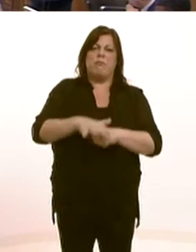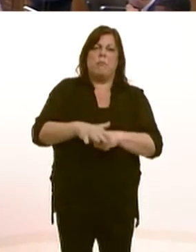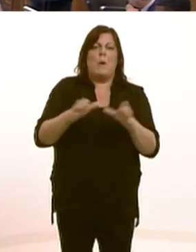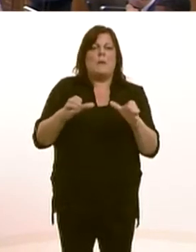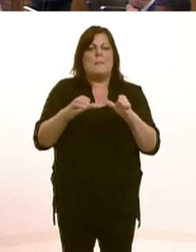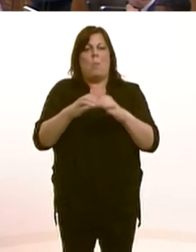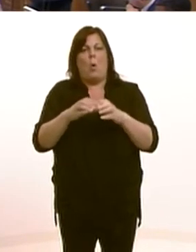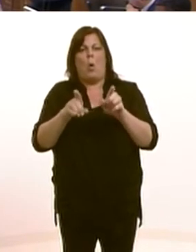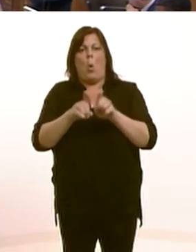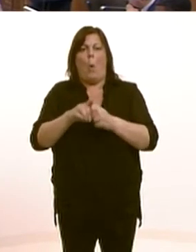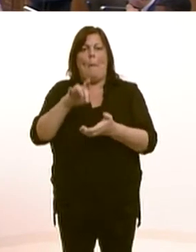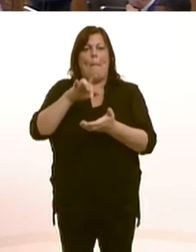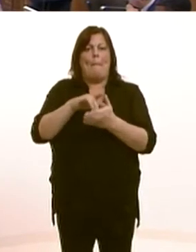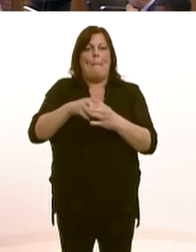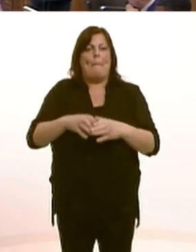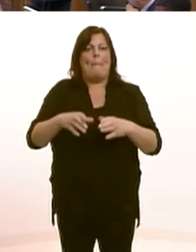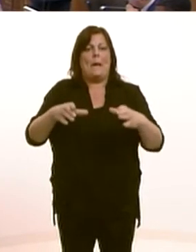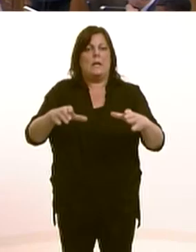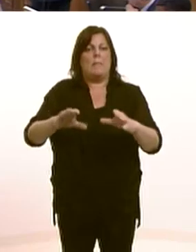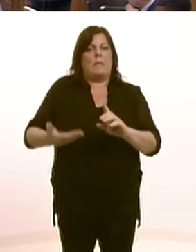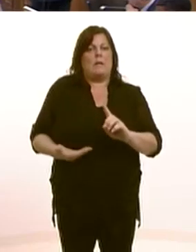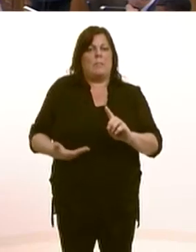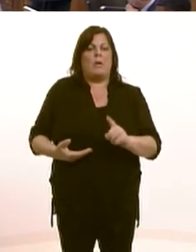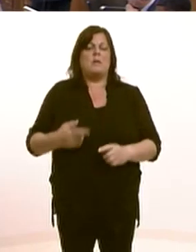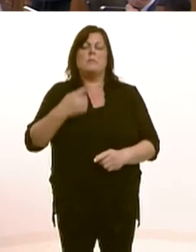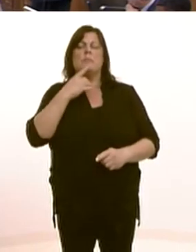Carwyn Jones: Itís absolutely right that local authorities should look at un-bundling